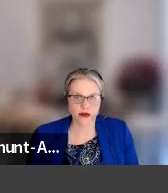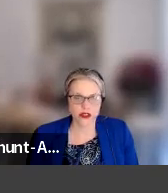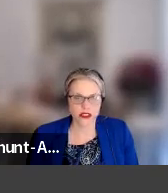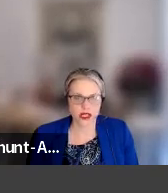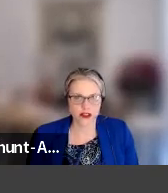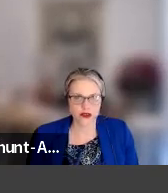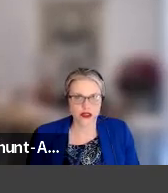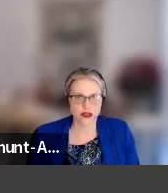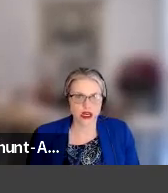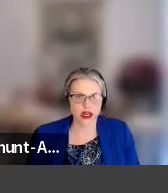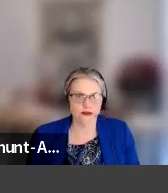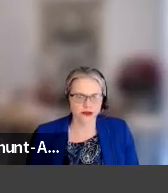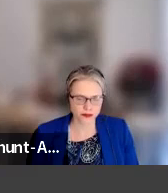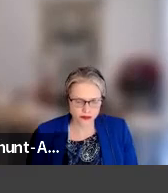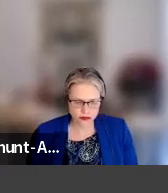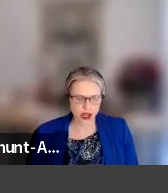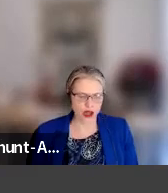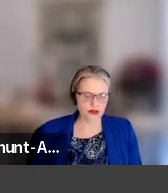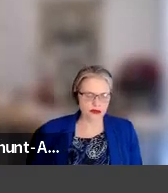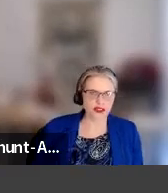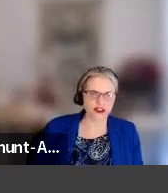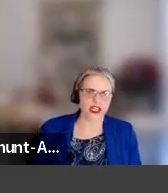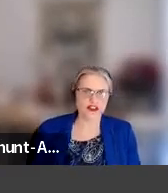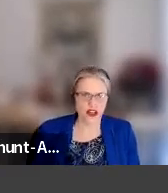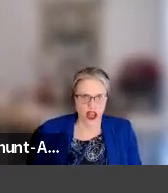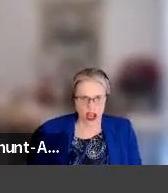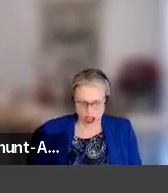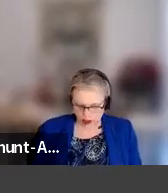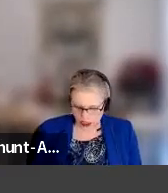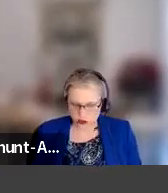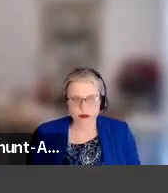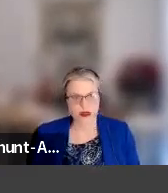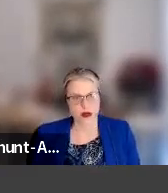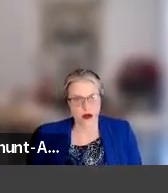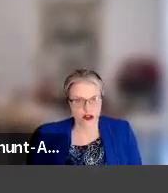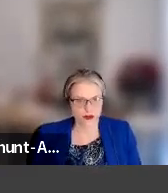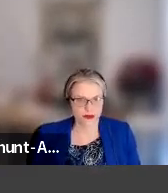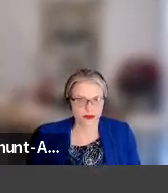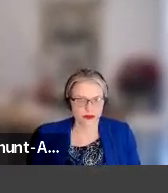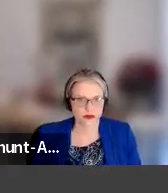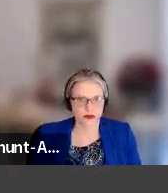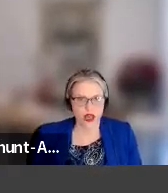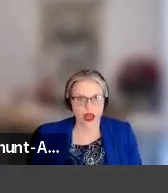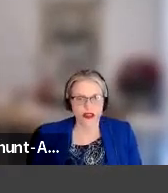So, if someone ages with the TBI symptoms can change and new symptoms can emerge.